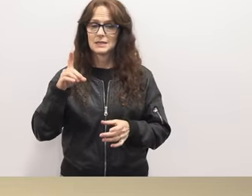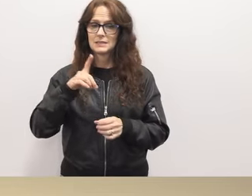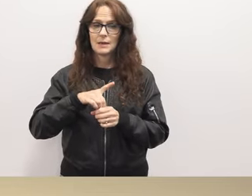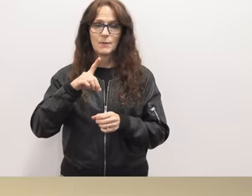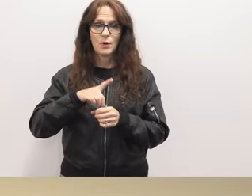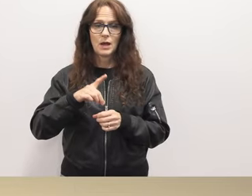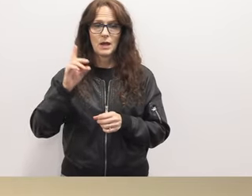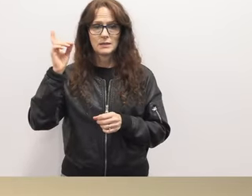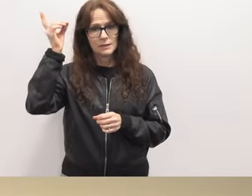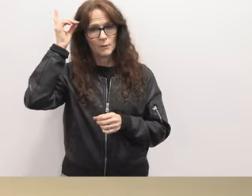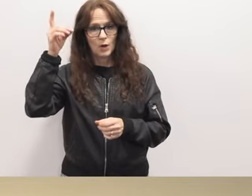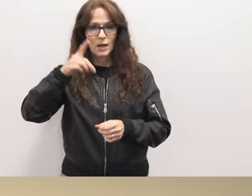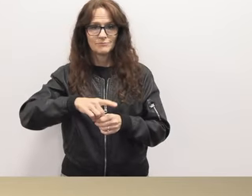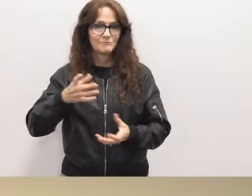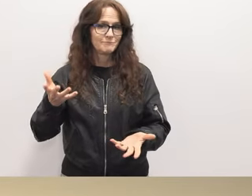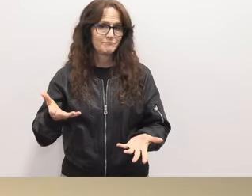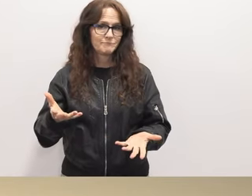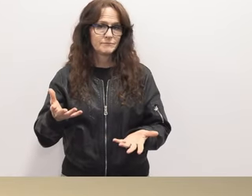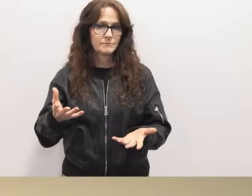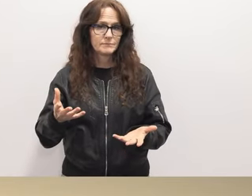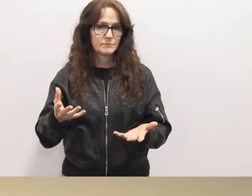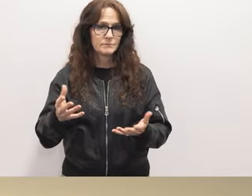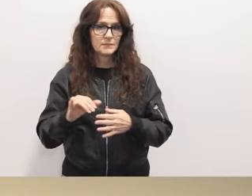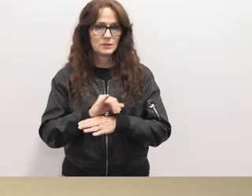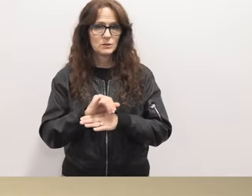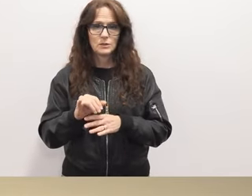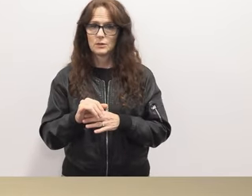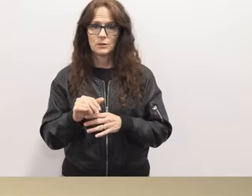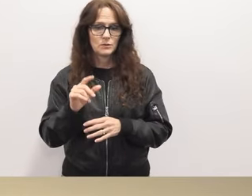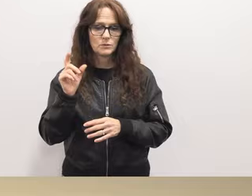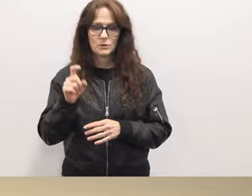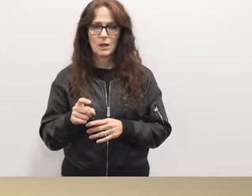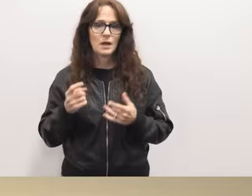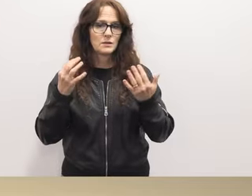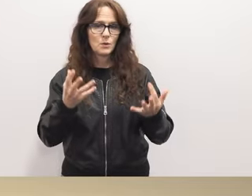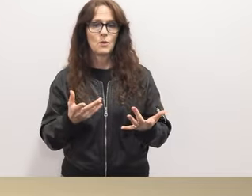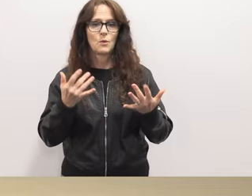and so you are not obligated to wait for unanimity,